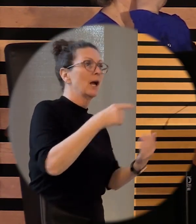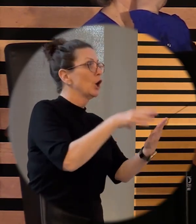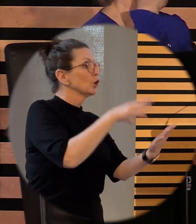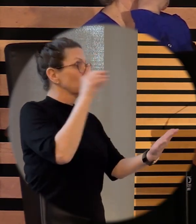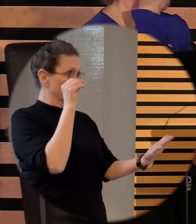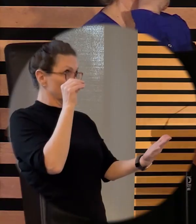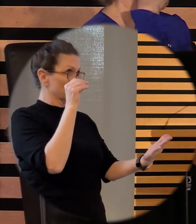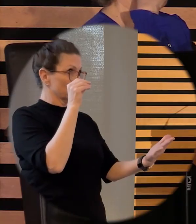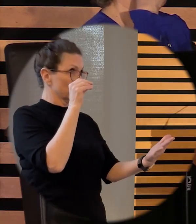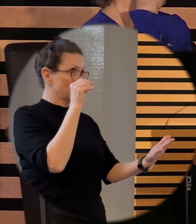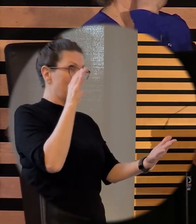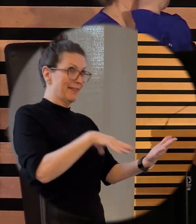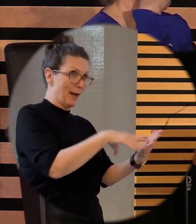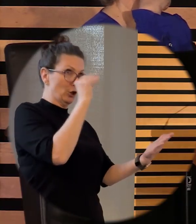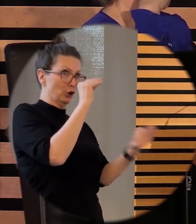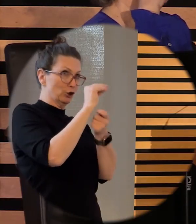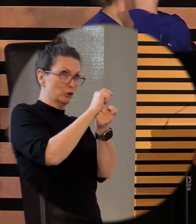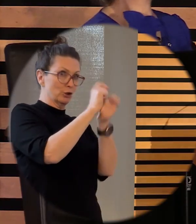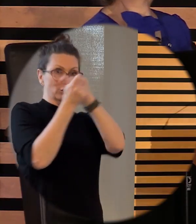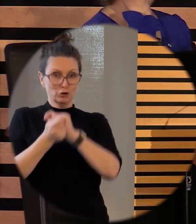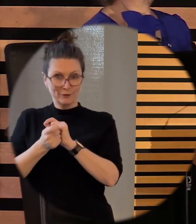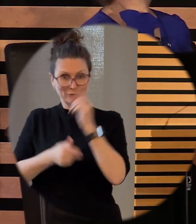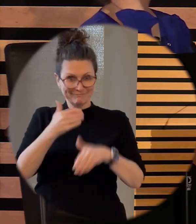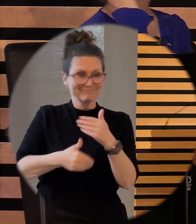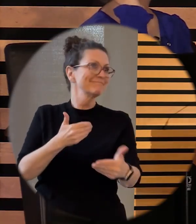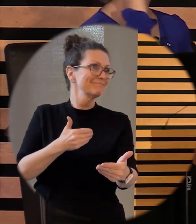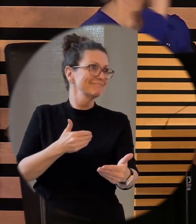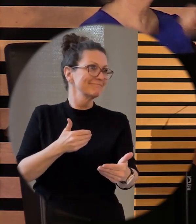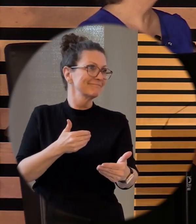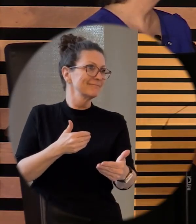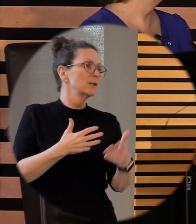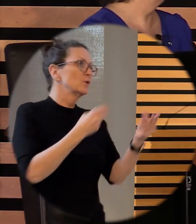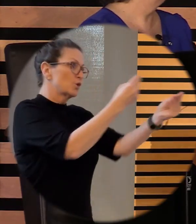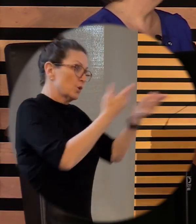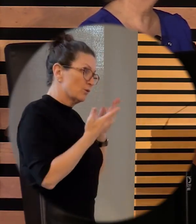what we learn to inform how we're going to move forward in the world. So now that you have shared